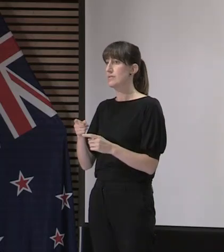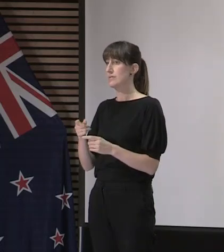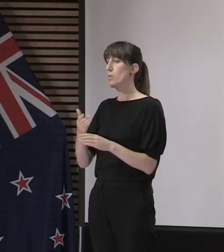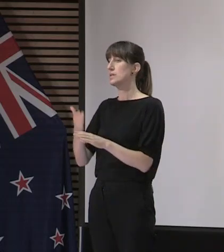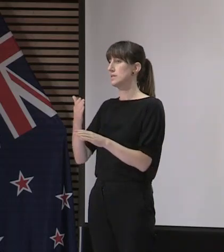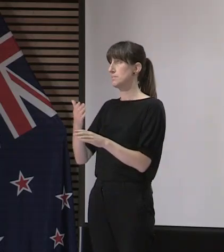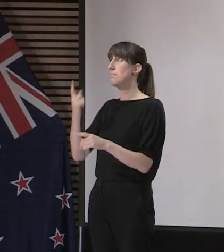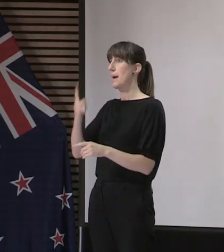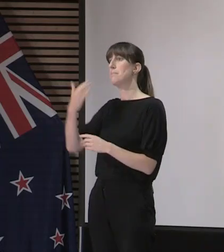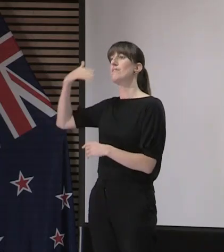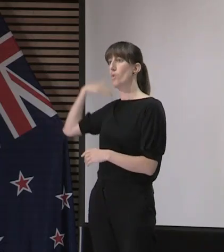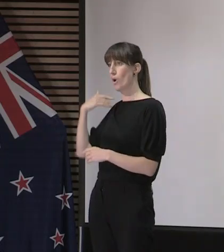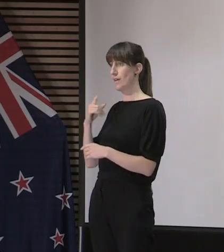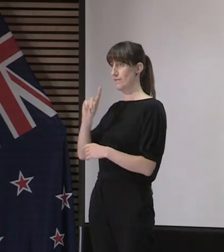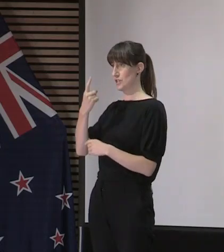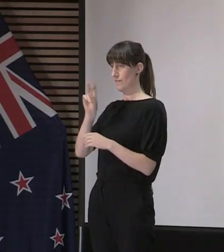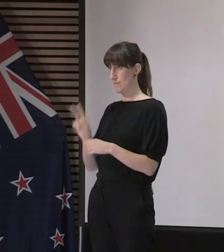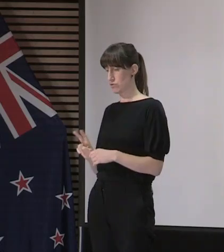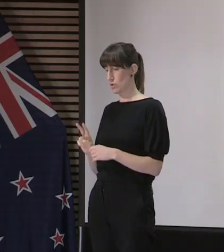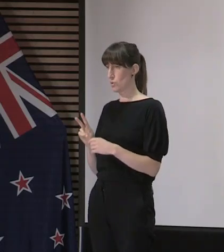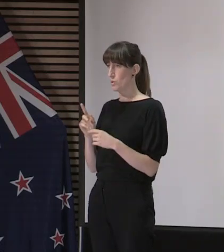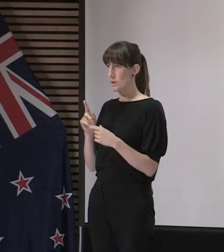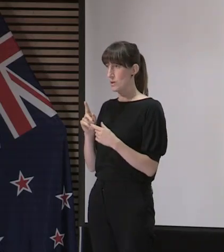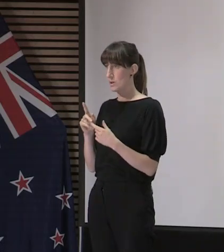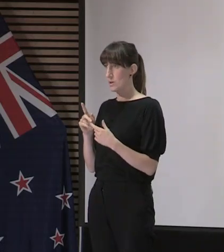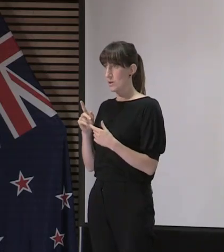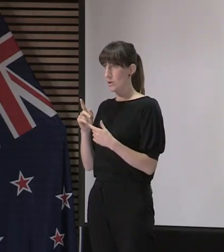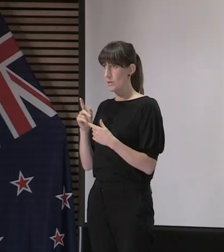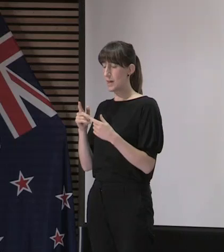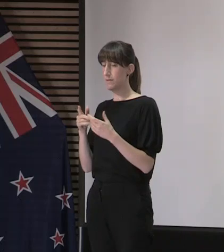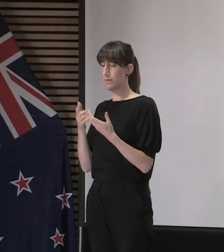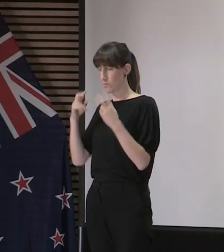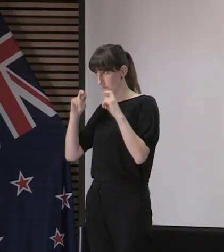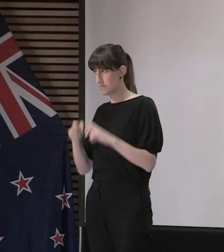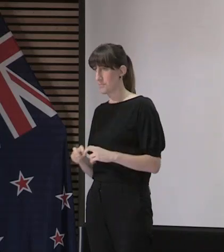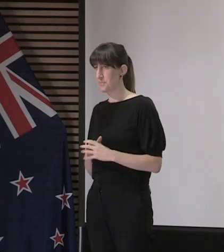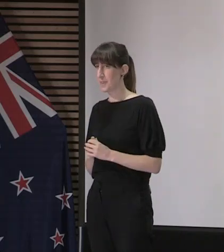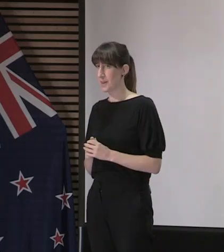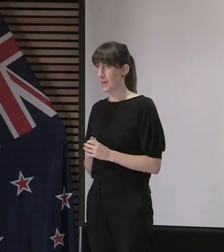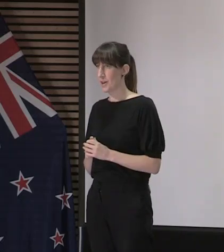so four weeks ago now, and so they will be the ones that are contributing to that overall percentage that are community